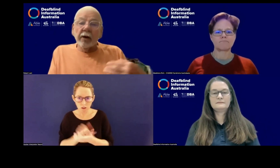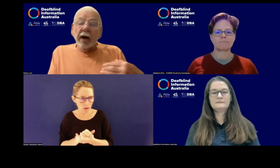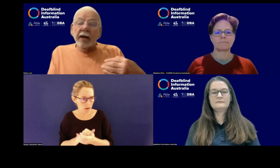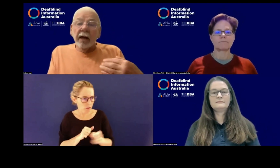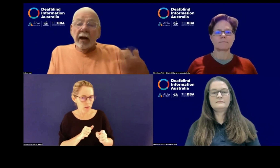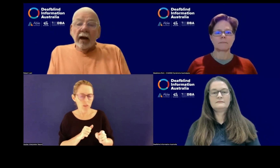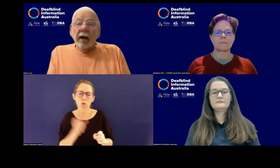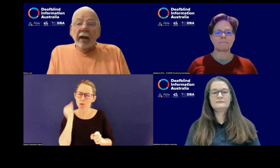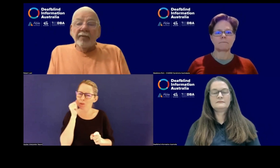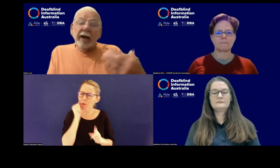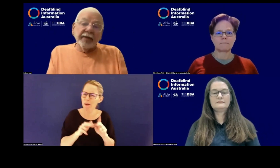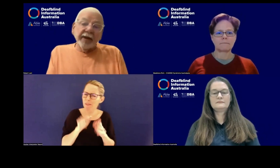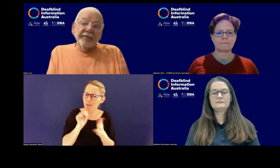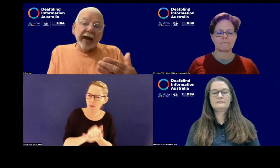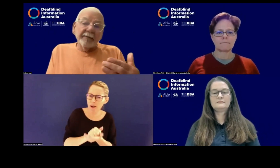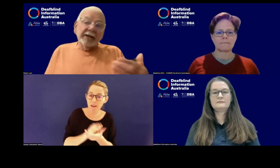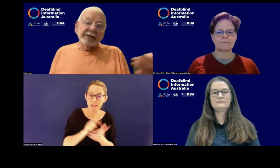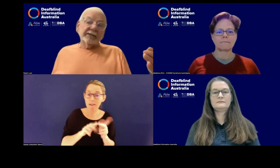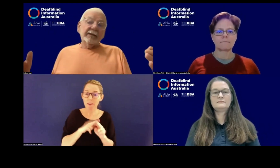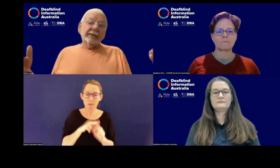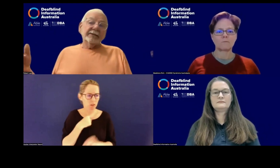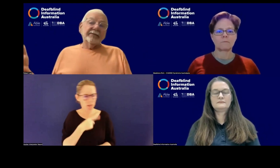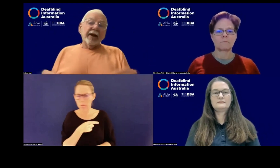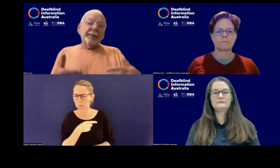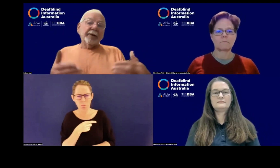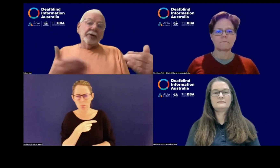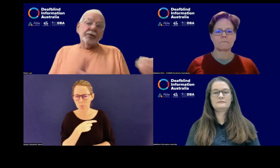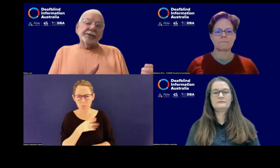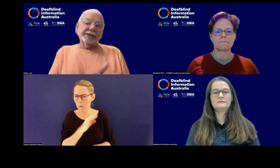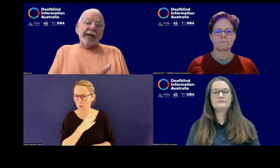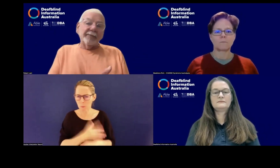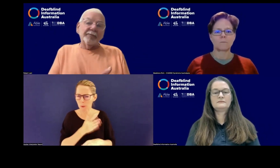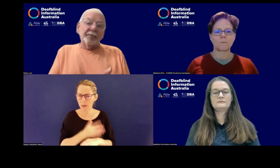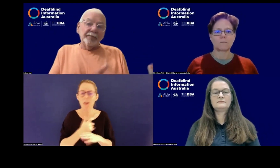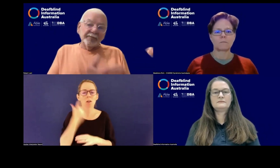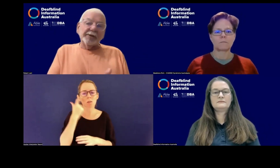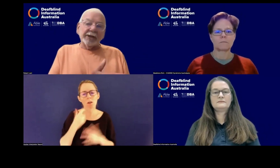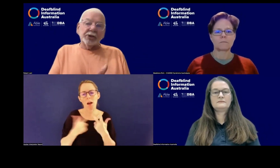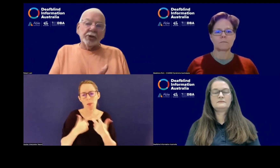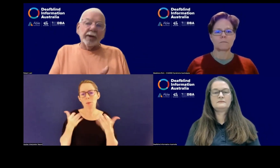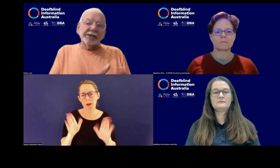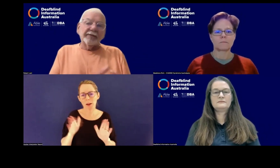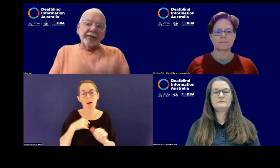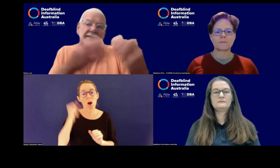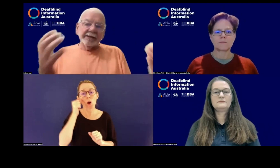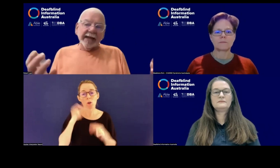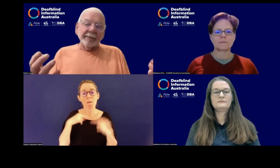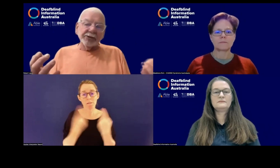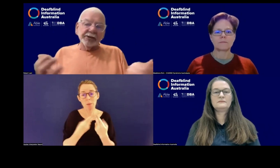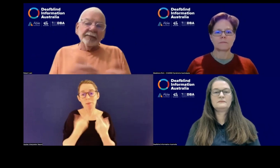And then I think families develop and use the same touch cue once they've established